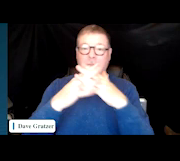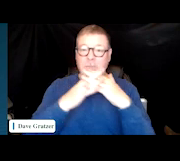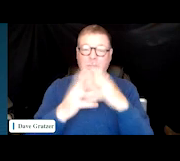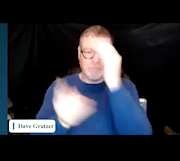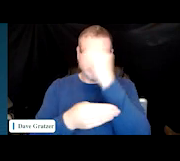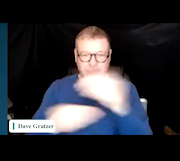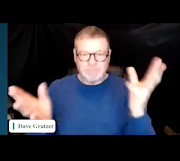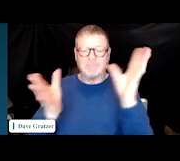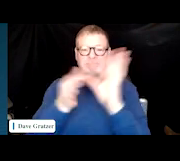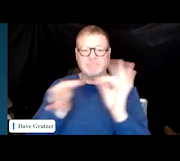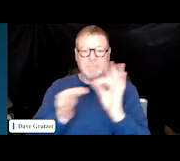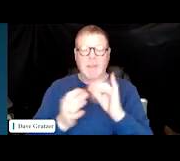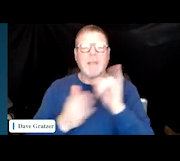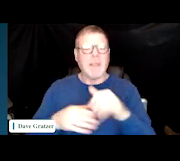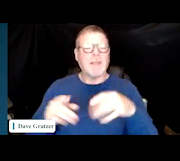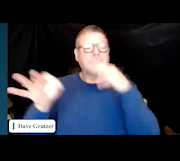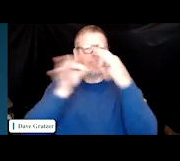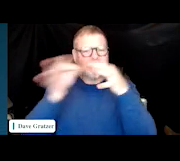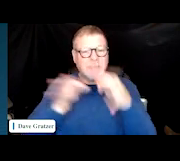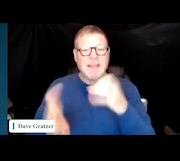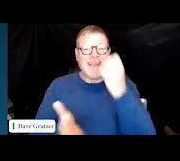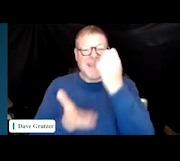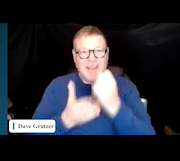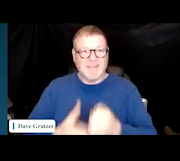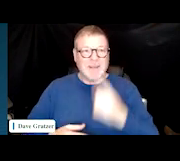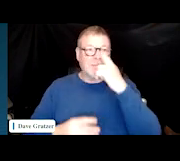provided an overview of the evidence for peer support.